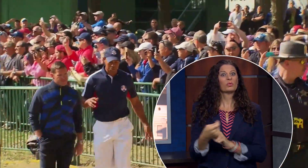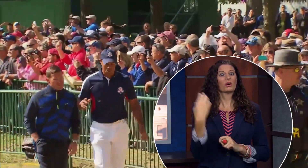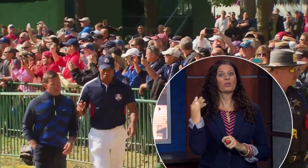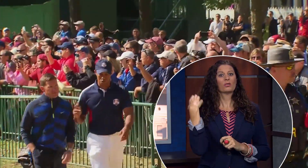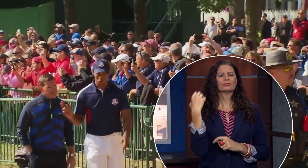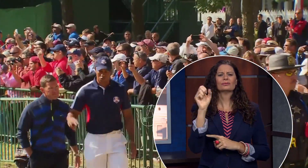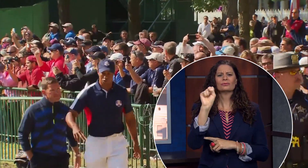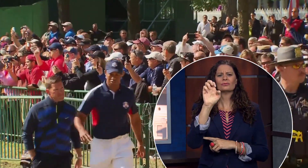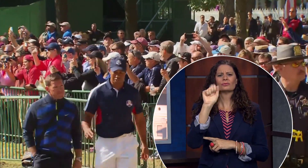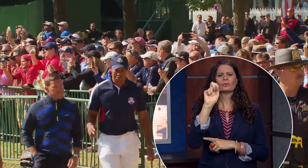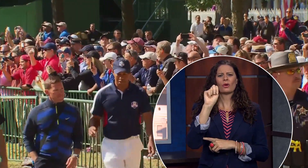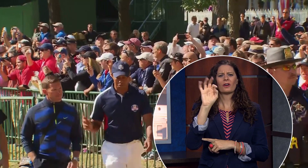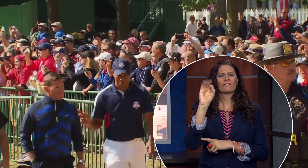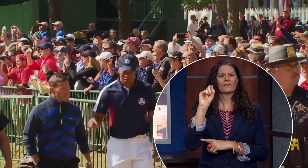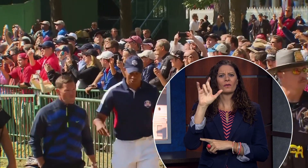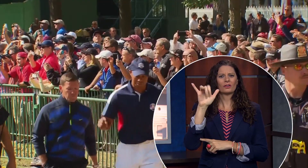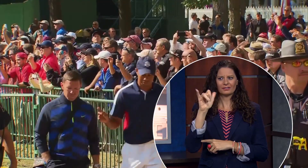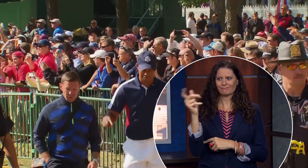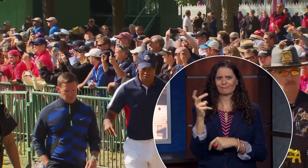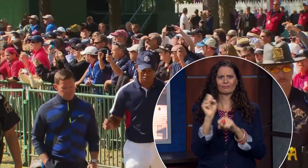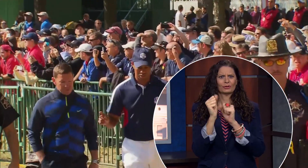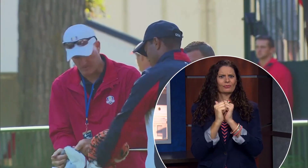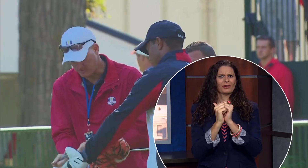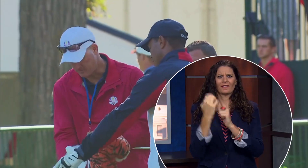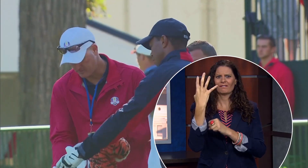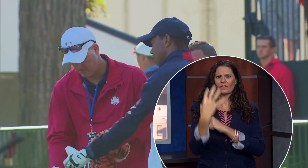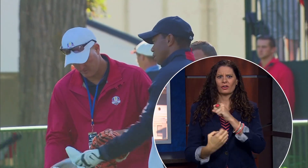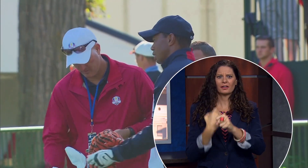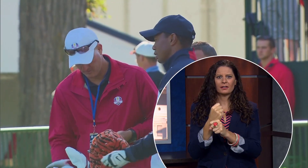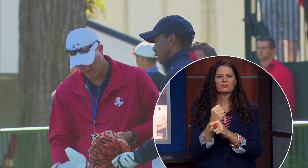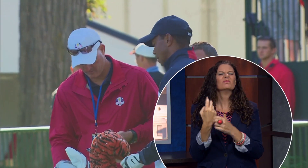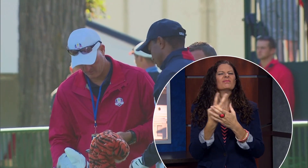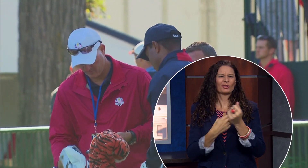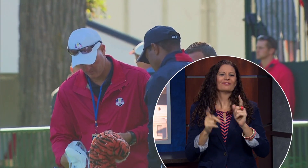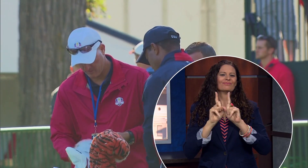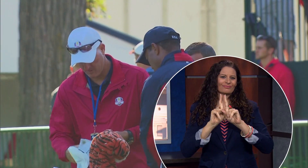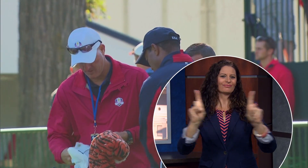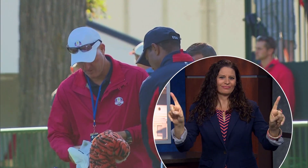and his swing coach are parting ways. The duo have worked together for over four years